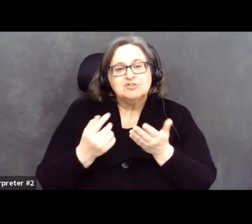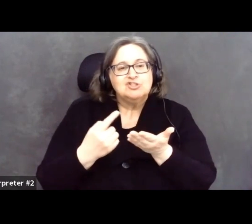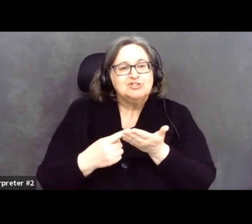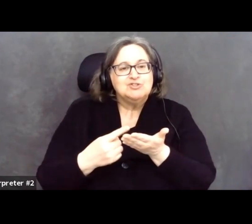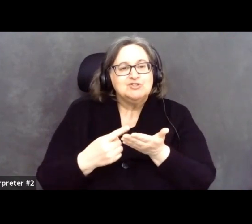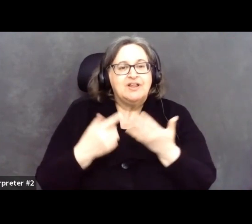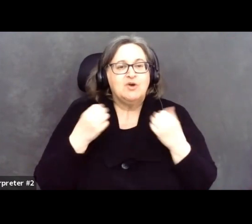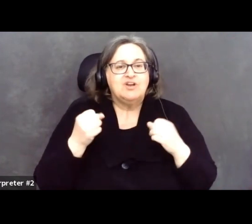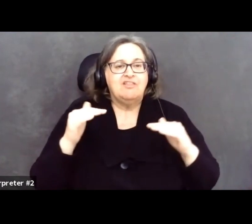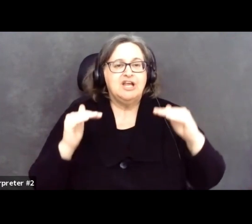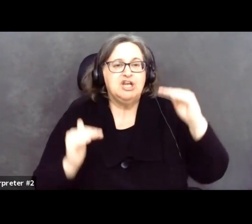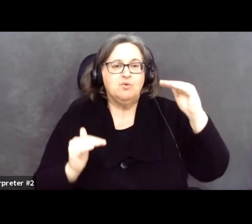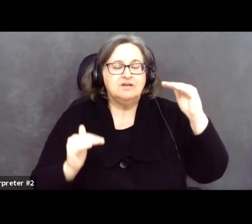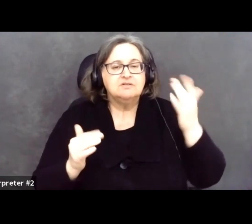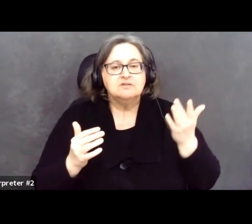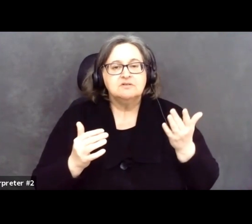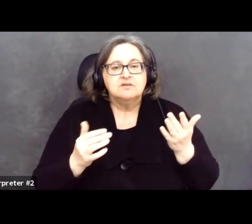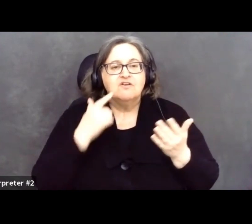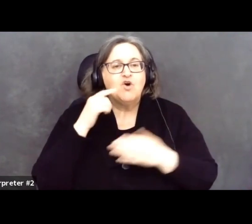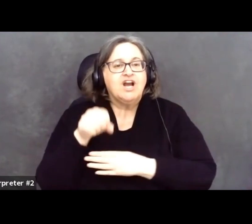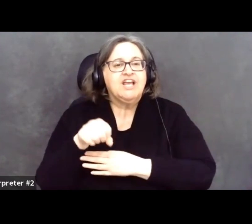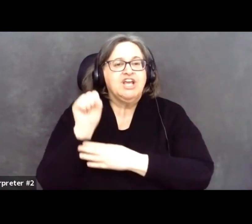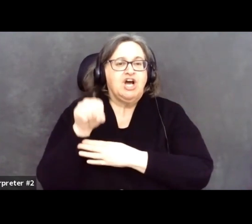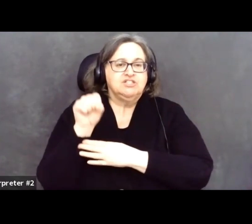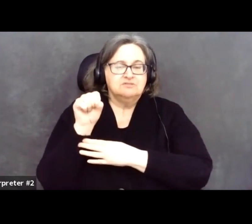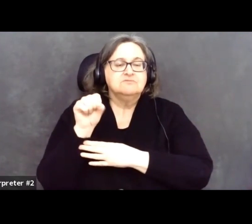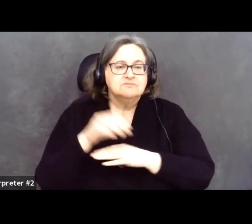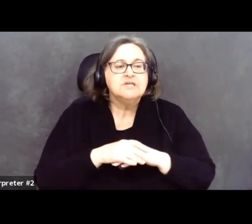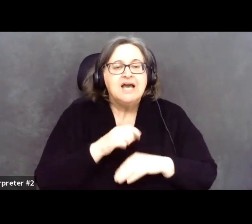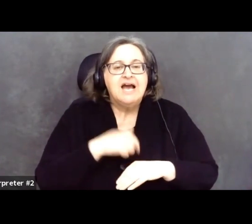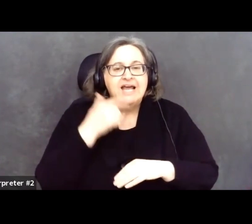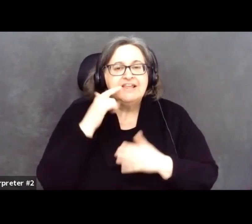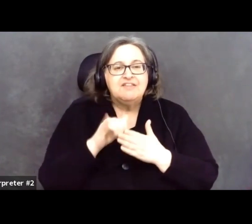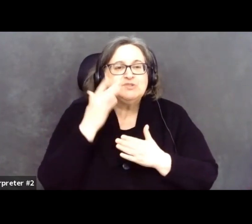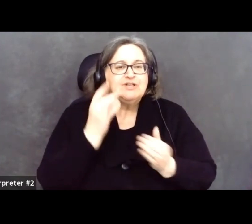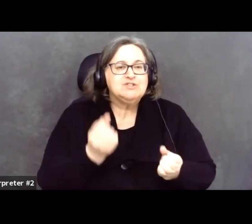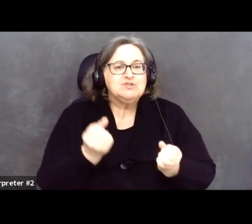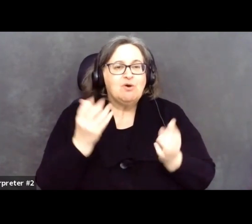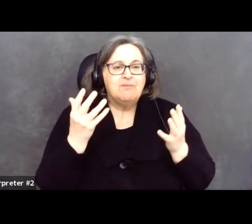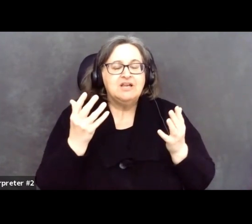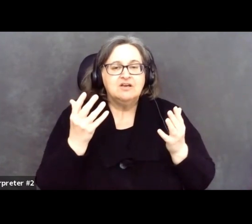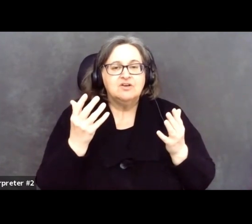health inequity, at least on the concussion side. I think that's why so many of the panelists